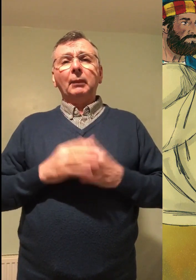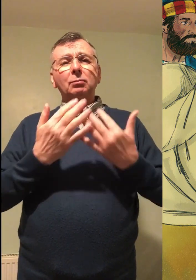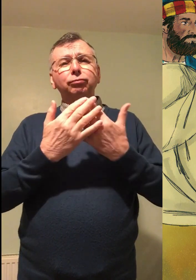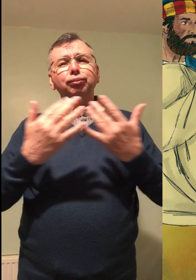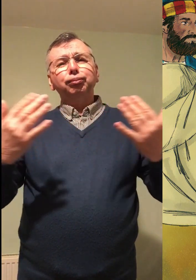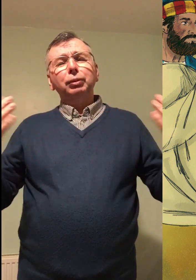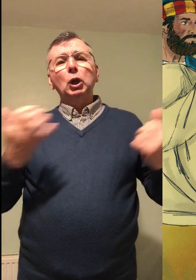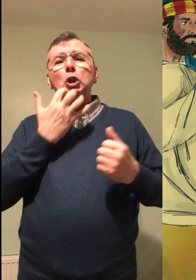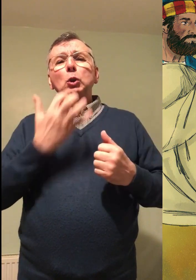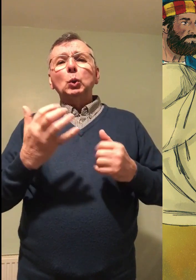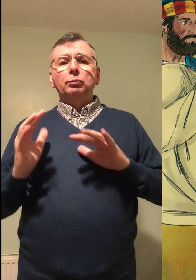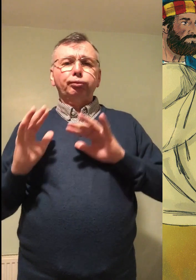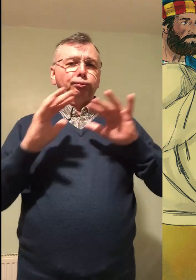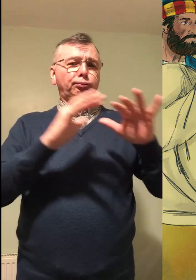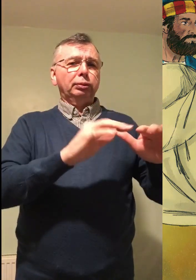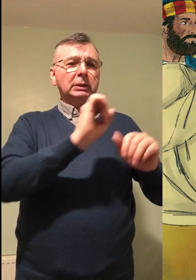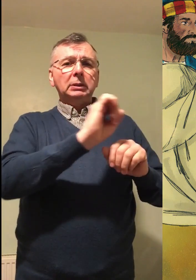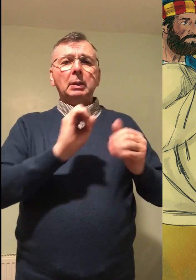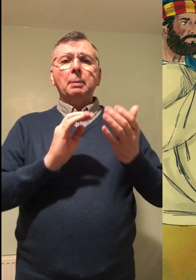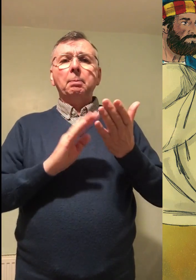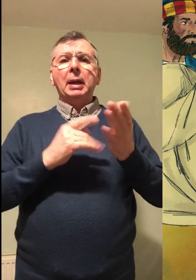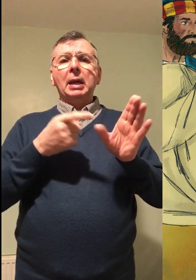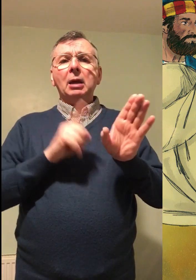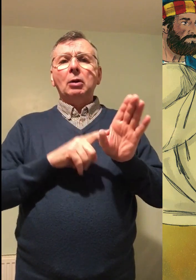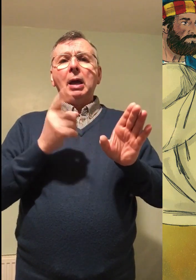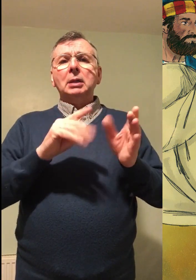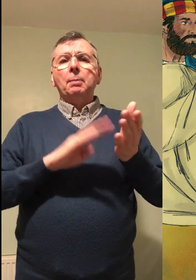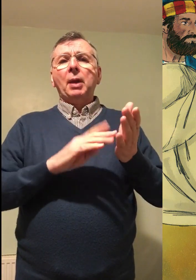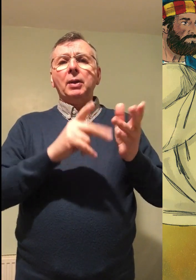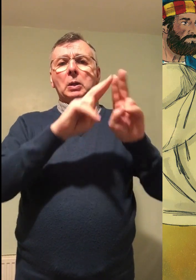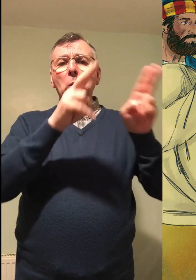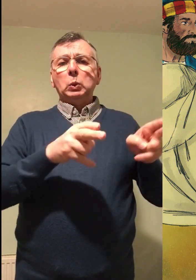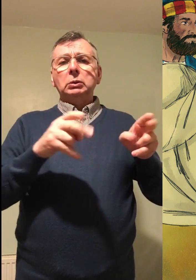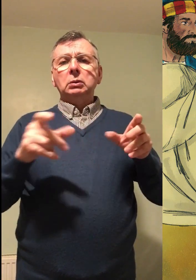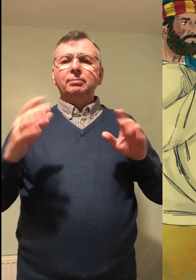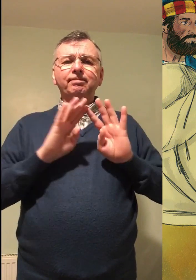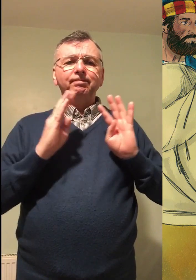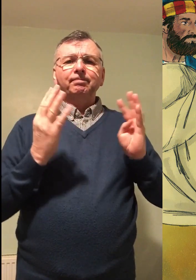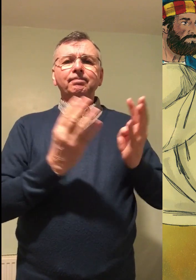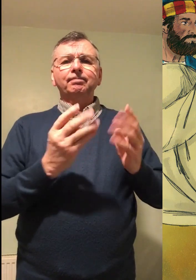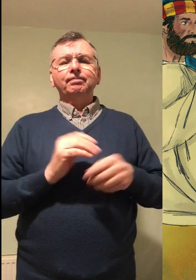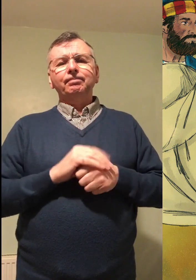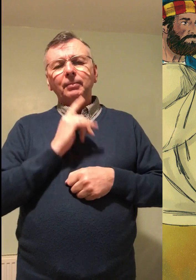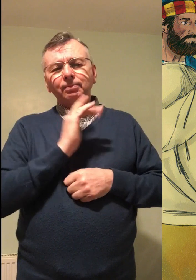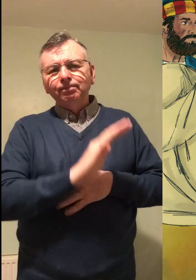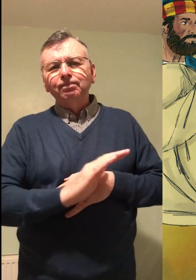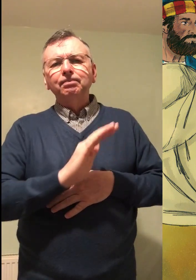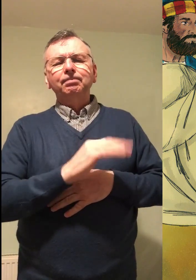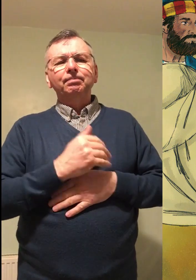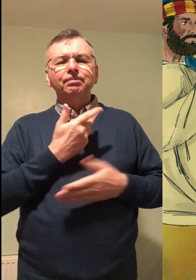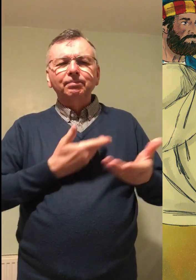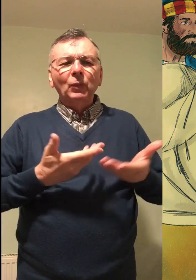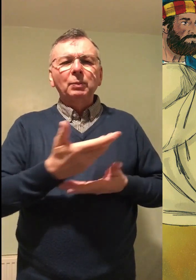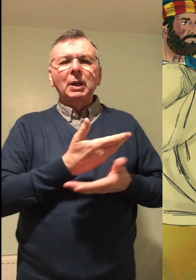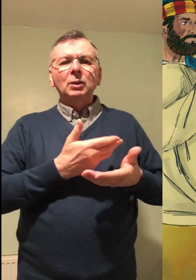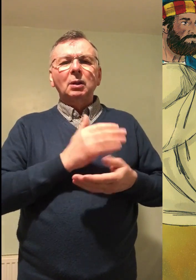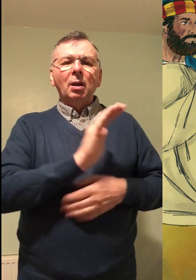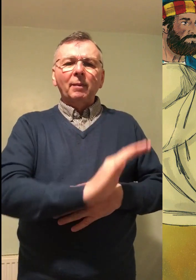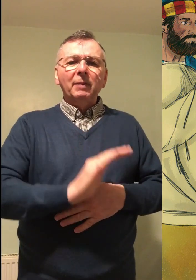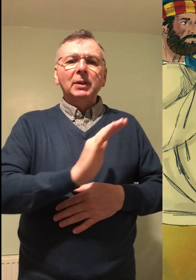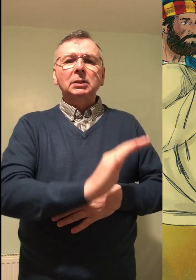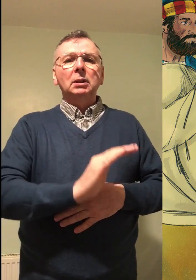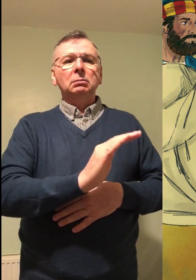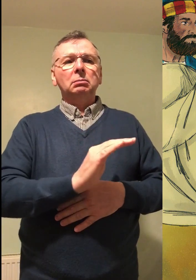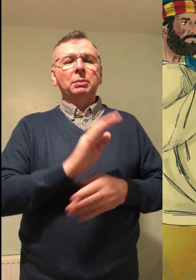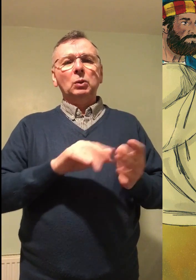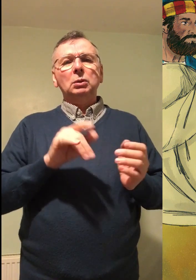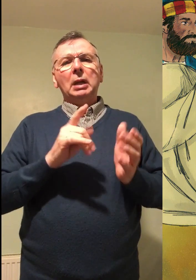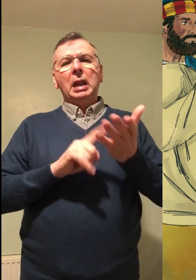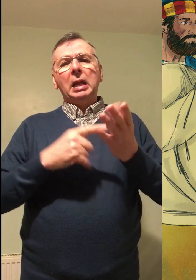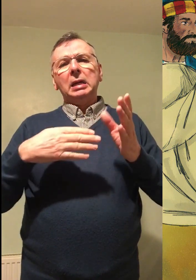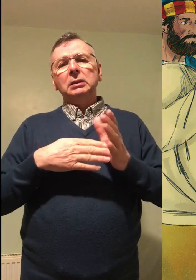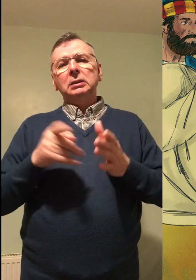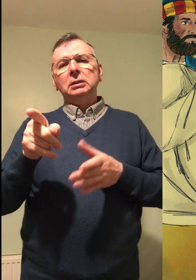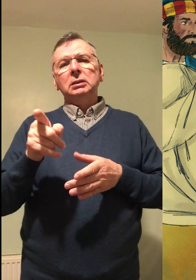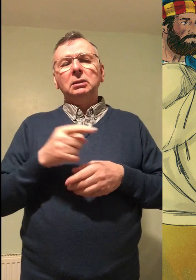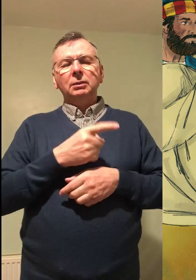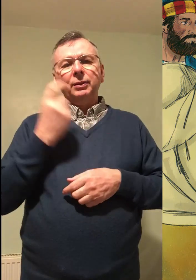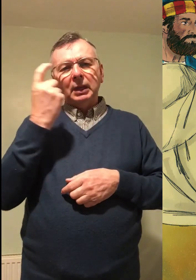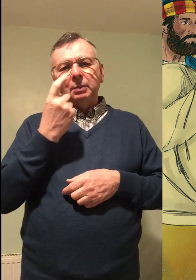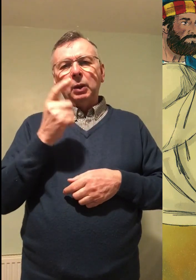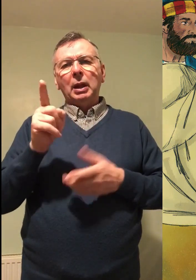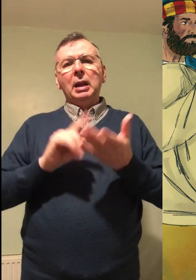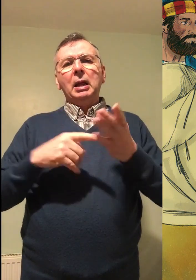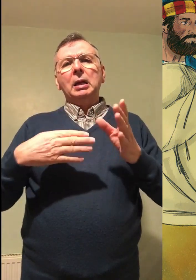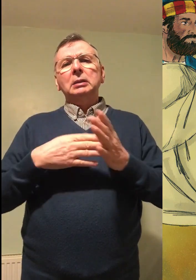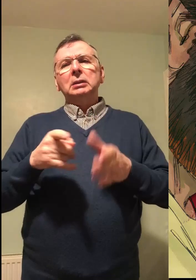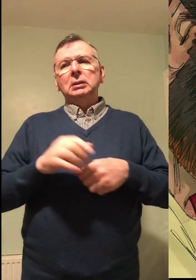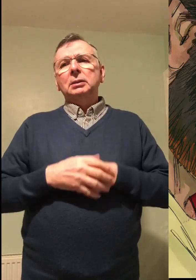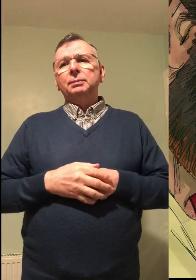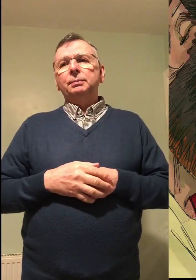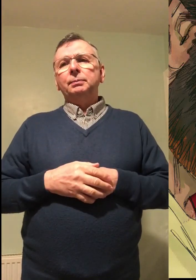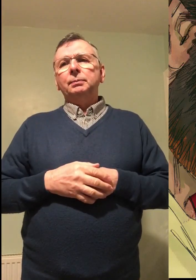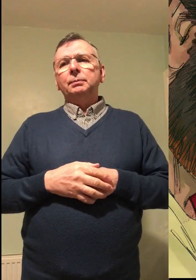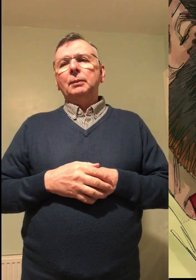come to Martha and Mary to comfort them in the loss of their brother. When Martha heard